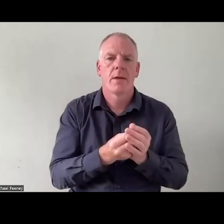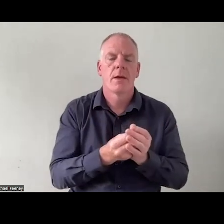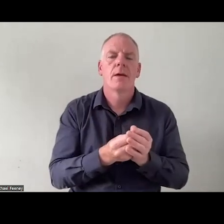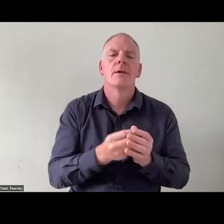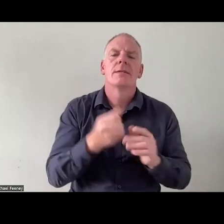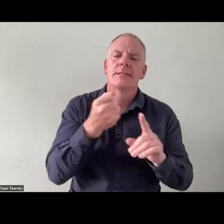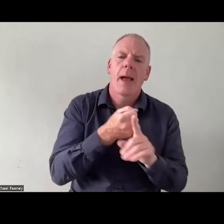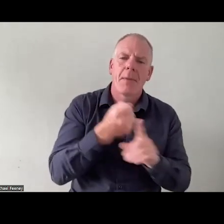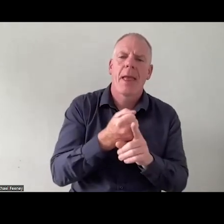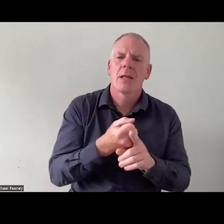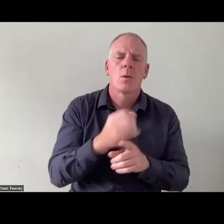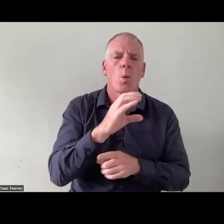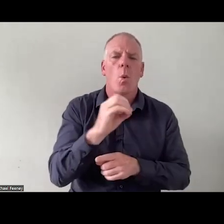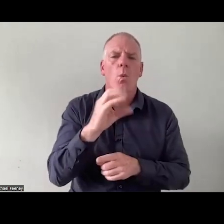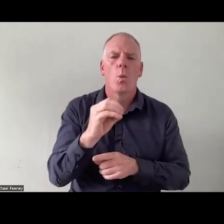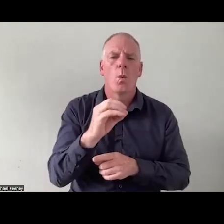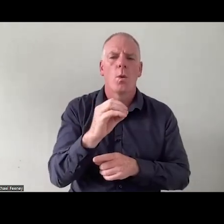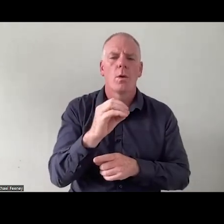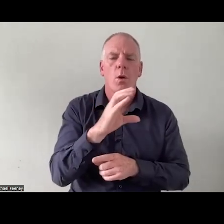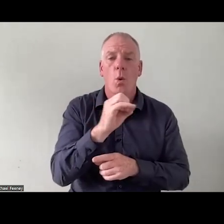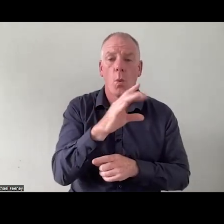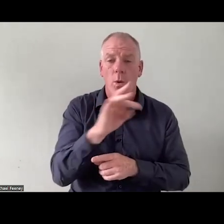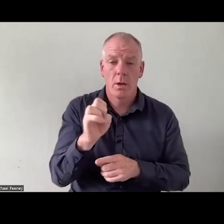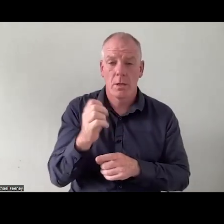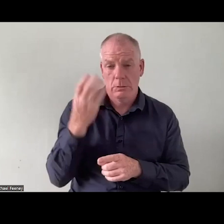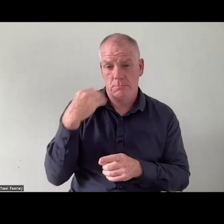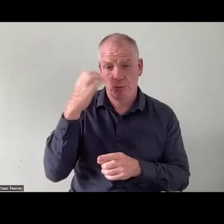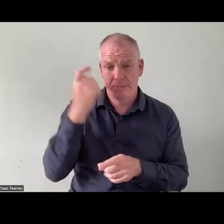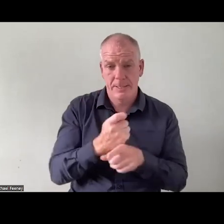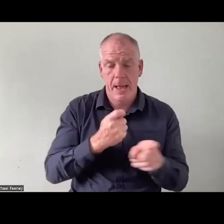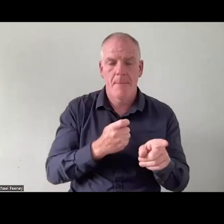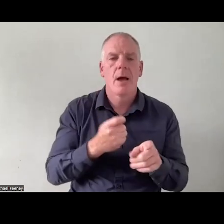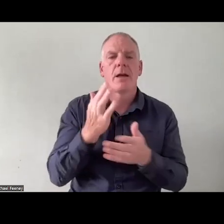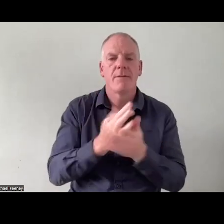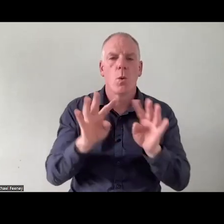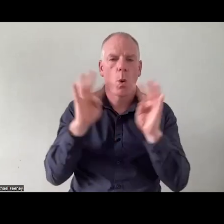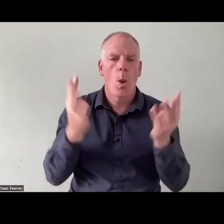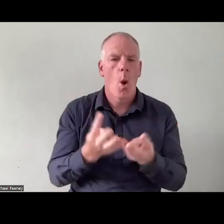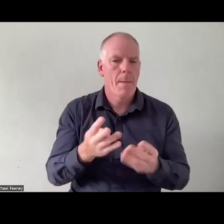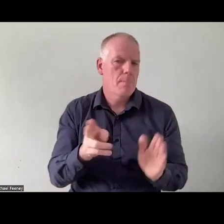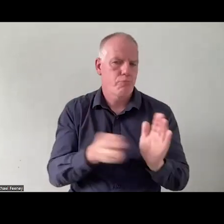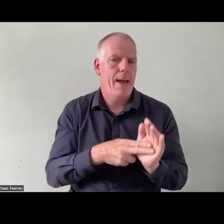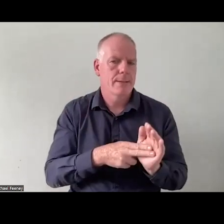and we are working on a number of global brands also and are in conversations with quite a number